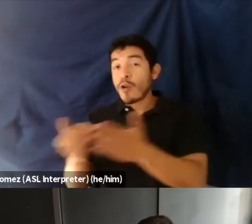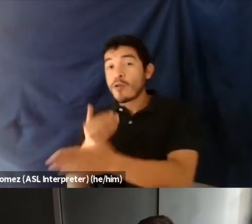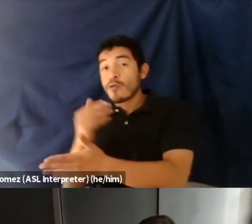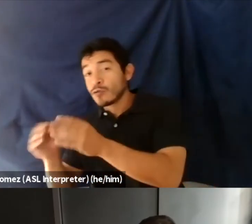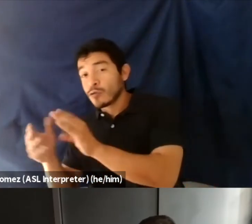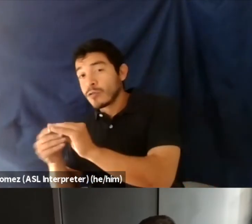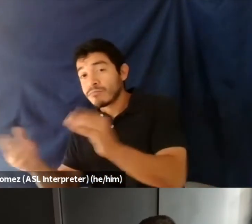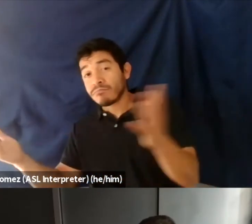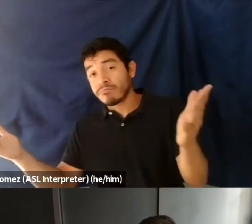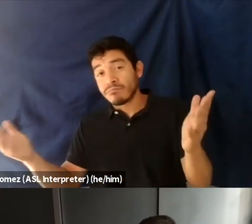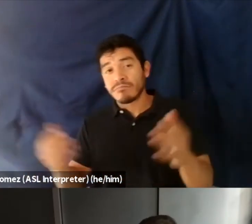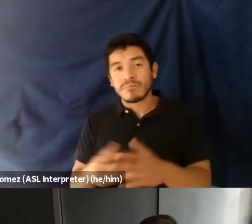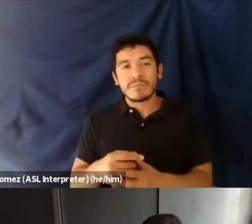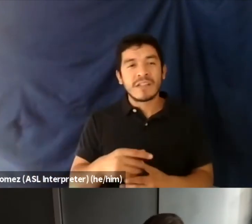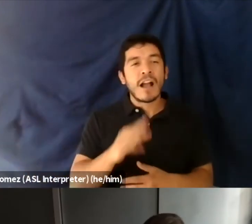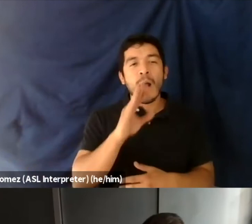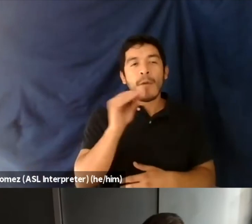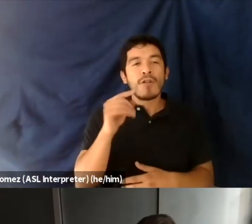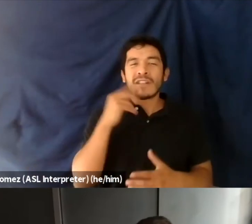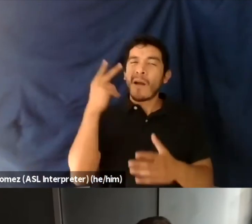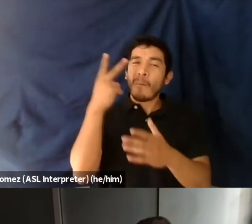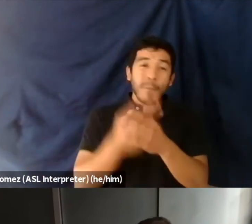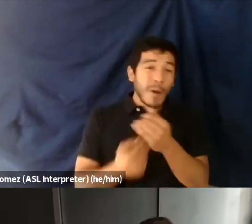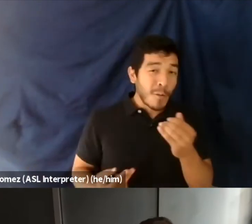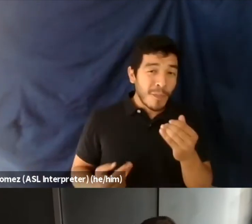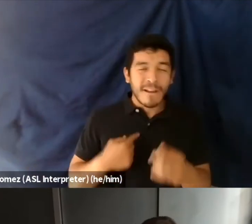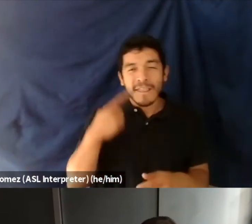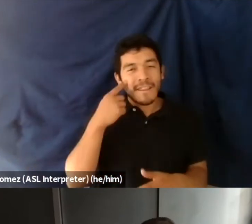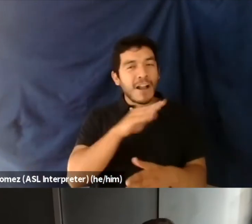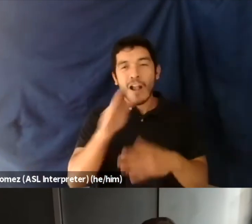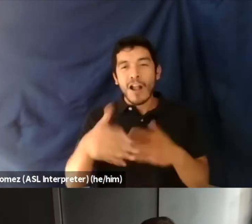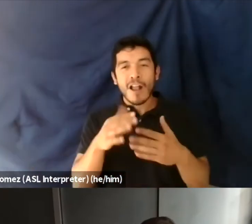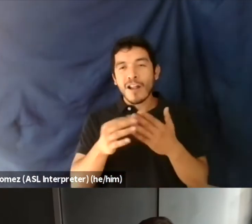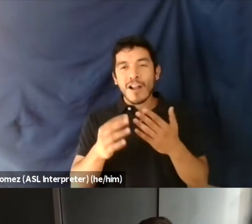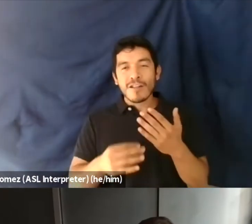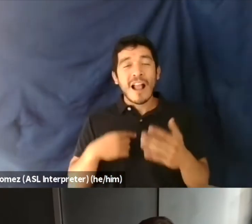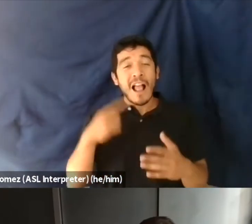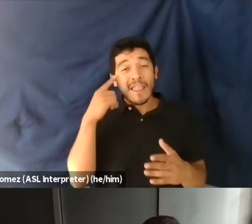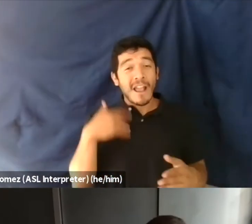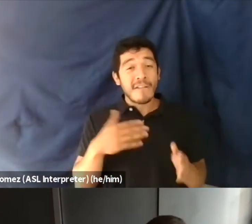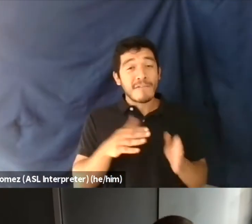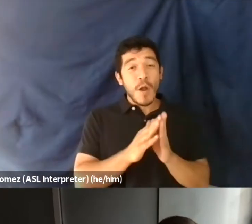Yeah, both, I think all the options. I think there's a bookend to Socks on Fire